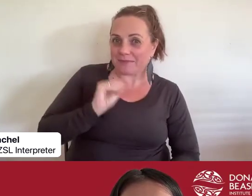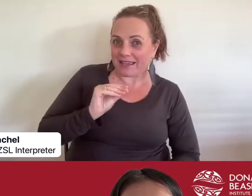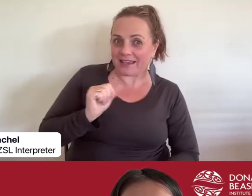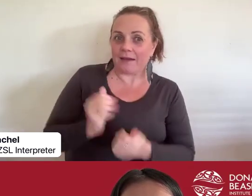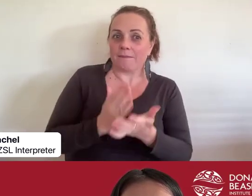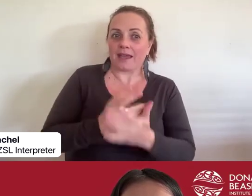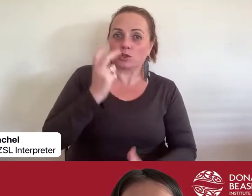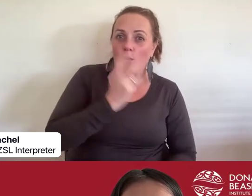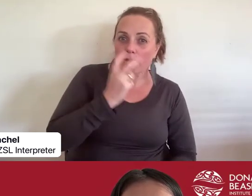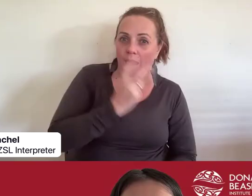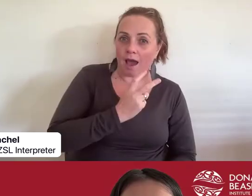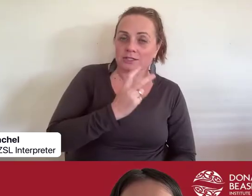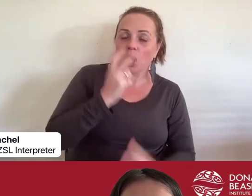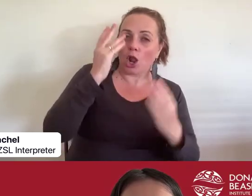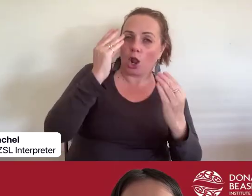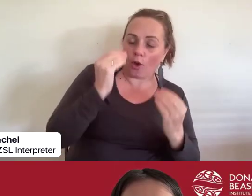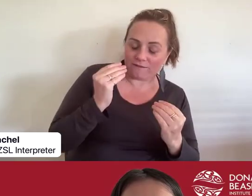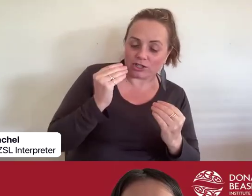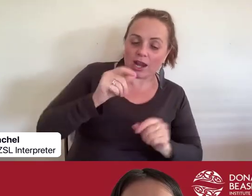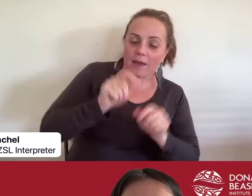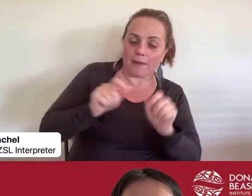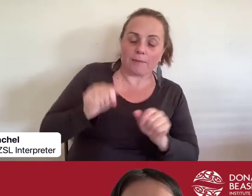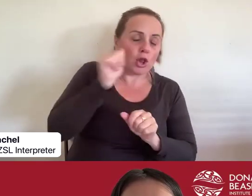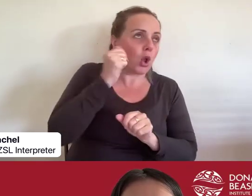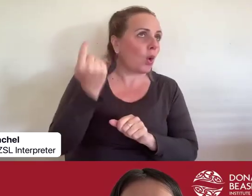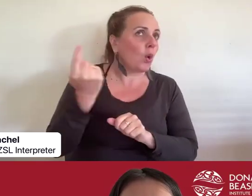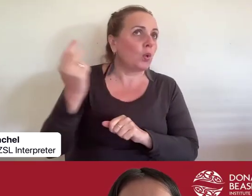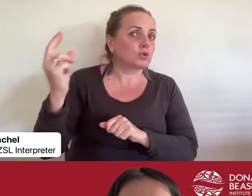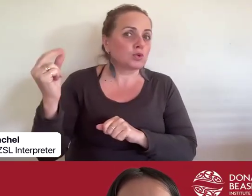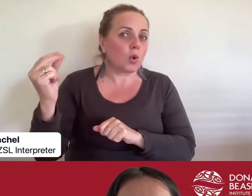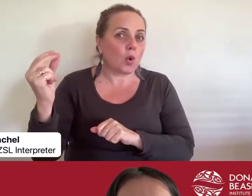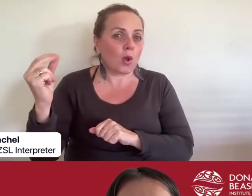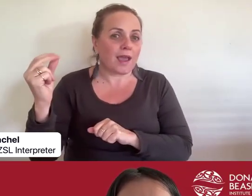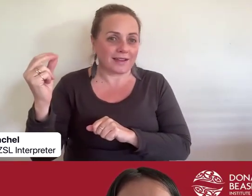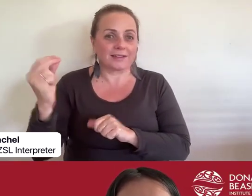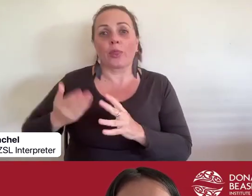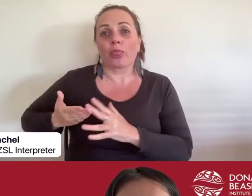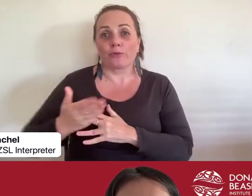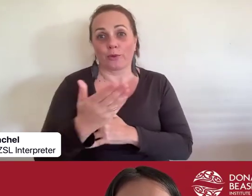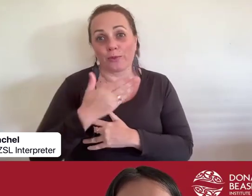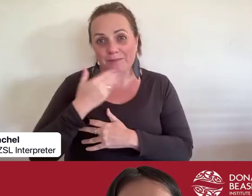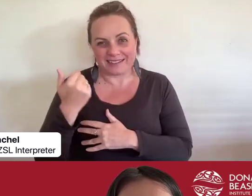and Low Vision participants know who is speaking throughout the discussion. Thank you and over